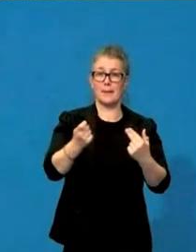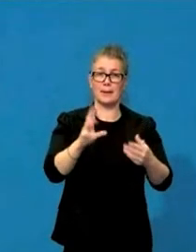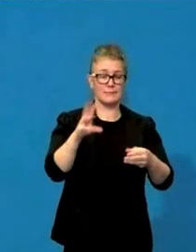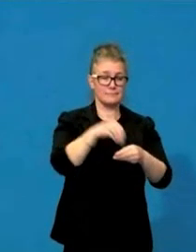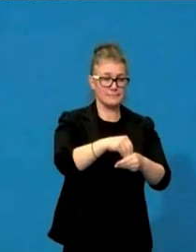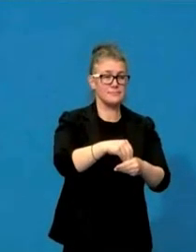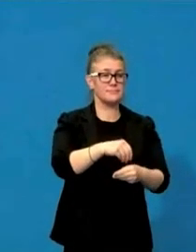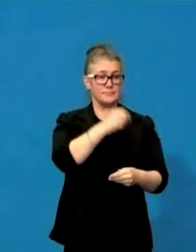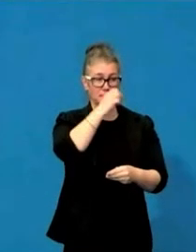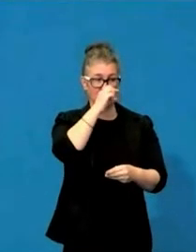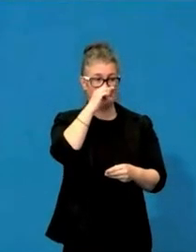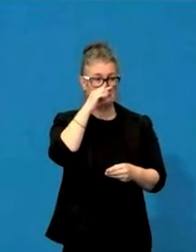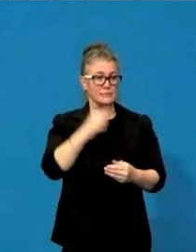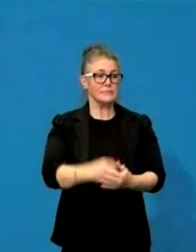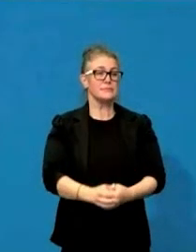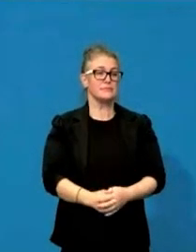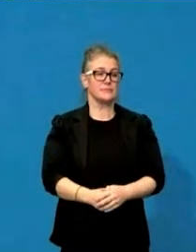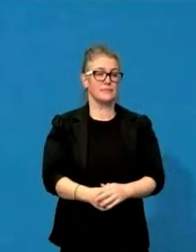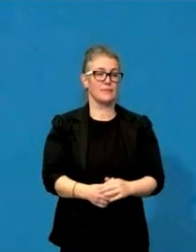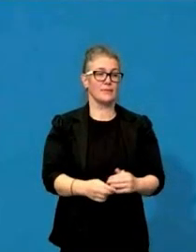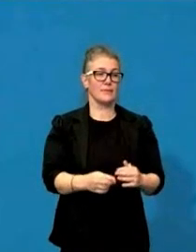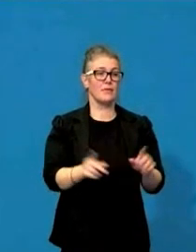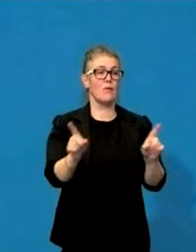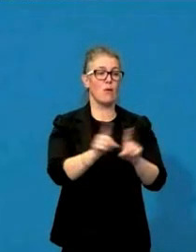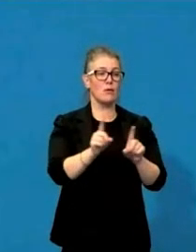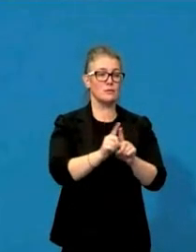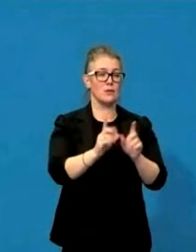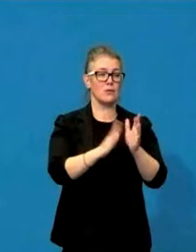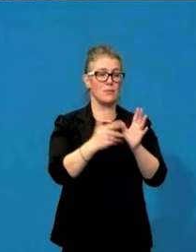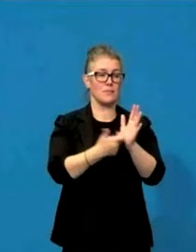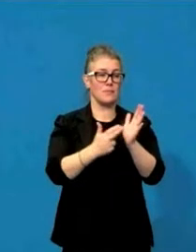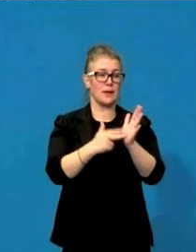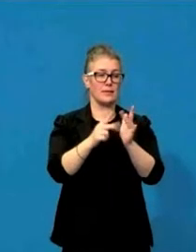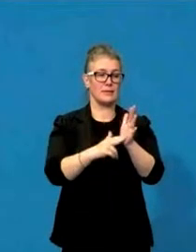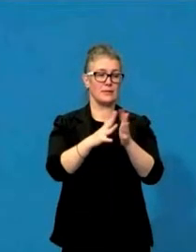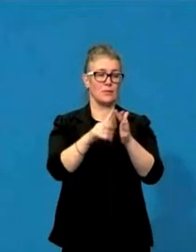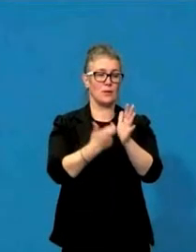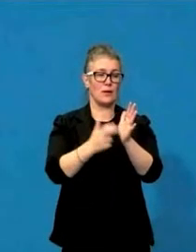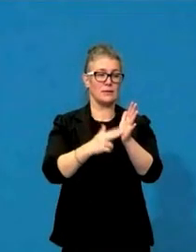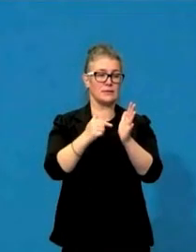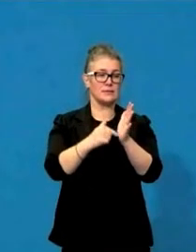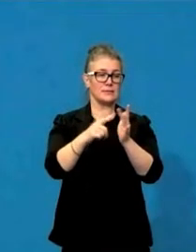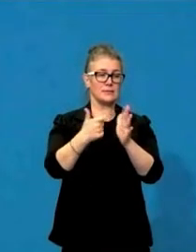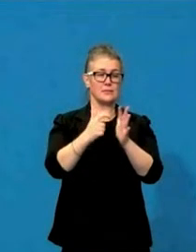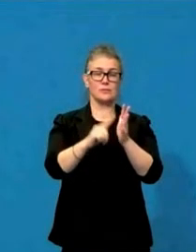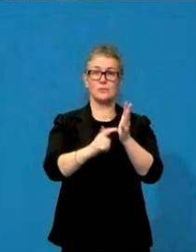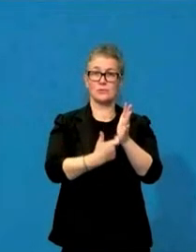involved with Marra Worra Worra organisation in the old days when the community